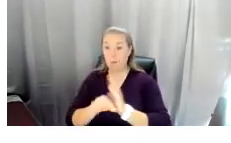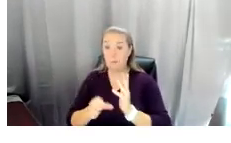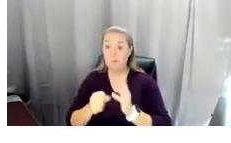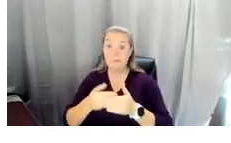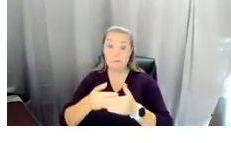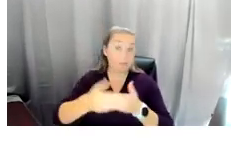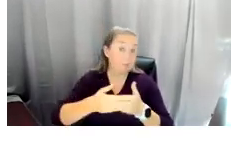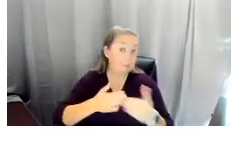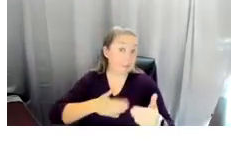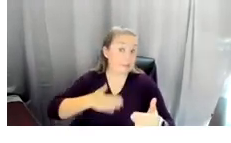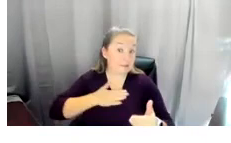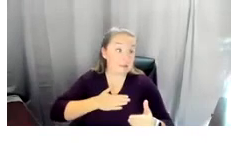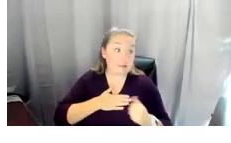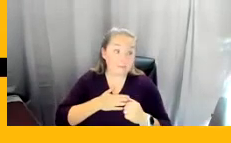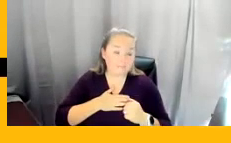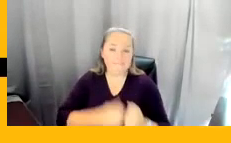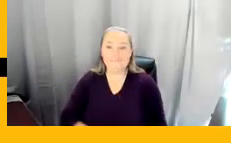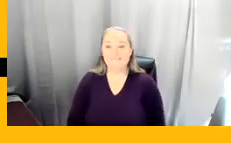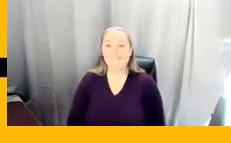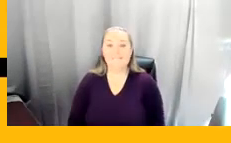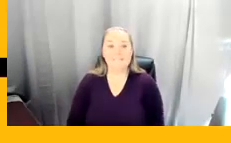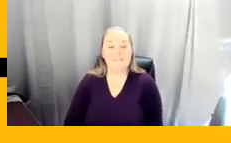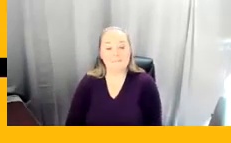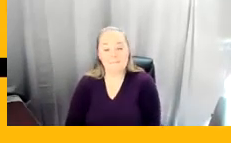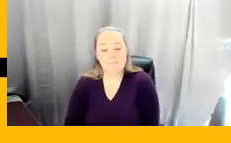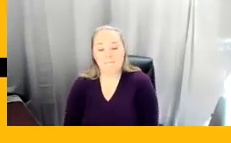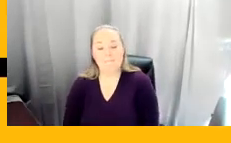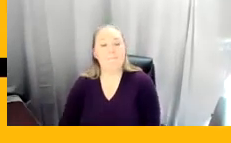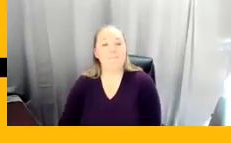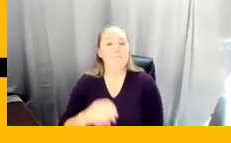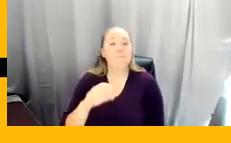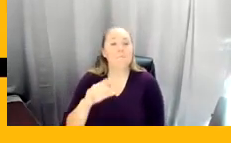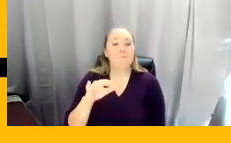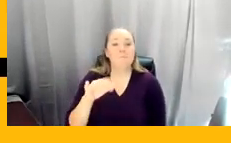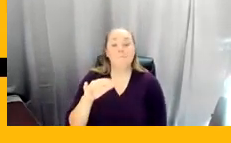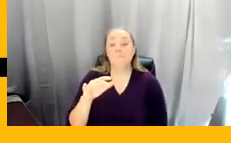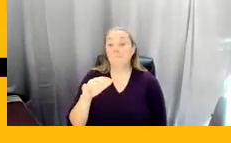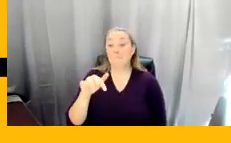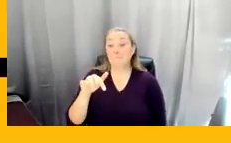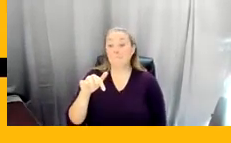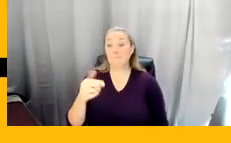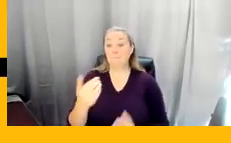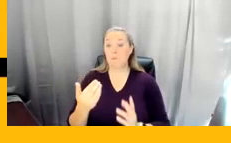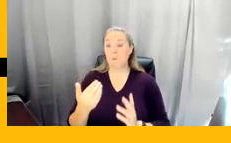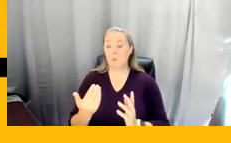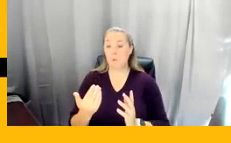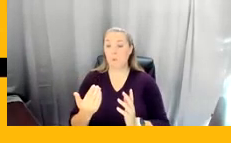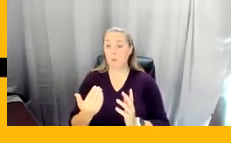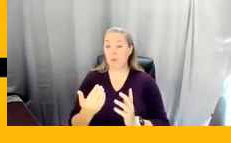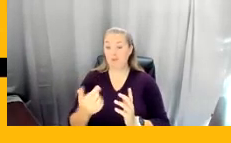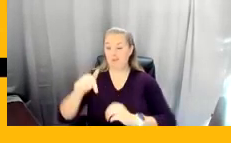VETERAN SENIOR TEAM. WE WILL SHARE A LITTLE BIT OF BACKGROUND ABOUT THE VETERAN, SENIORS AND HUMAN SERVICES LEVY. CAN YOU GO TO